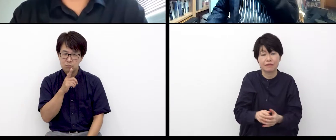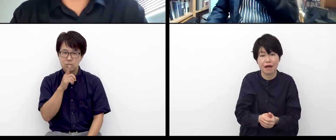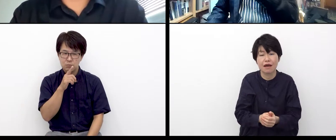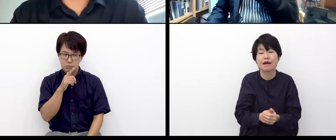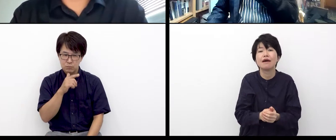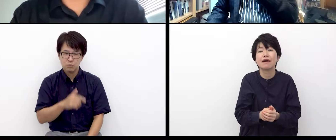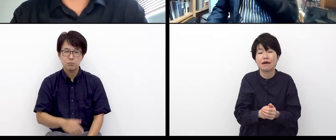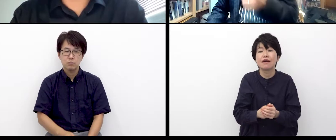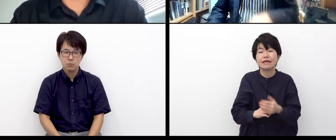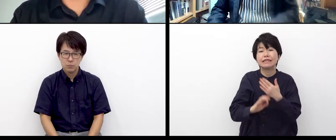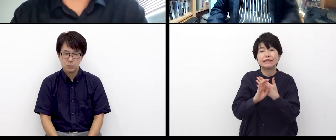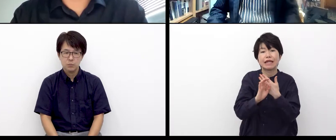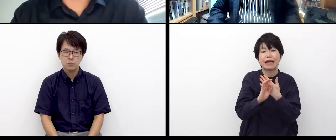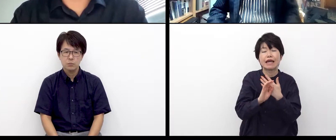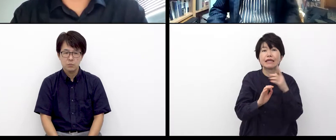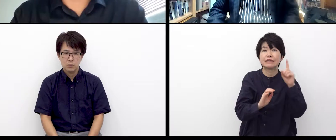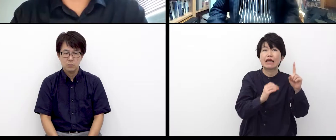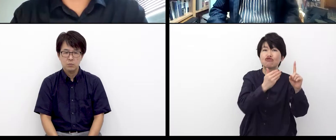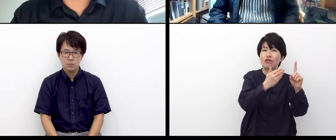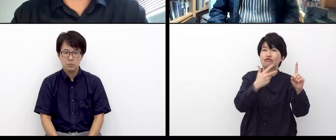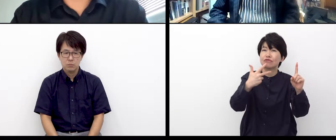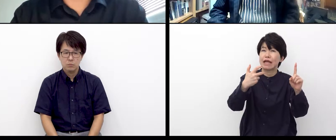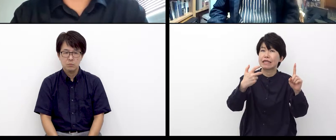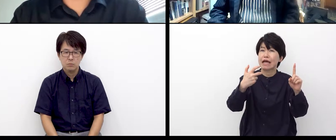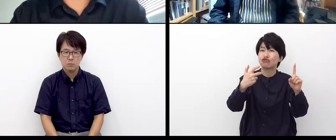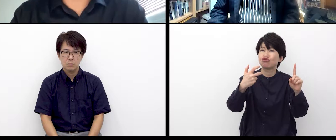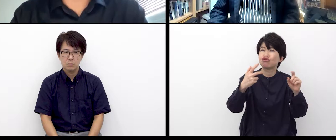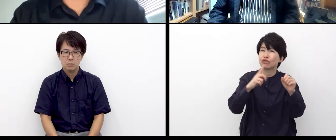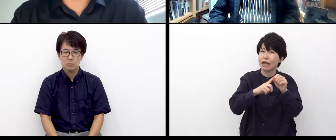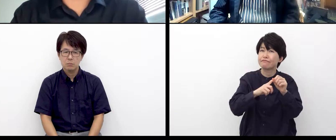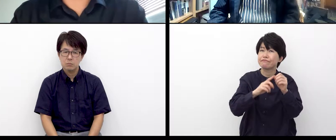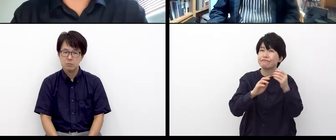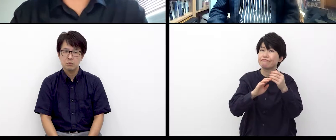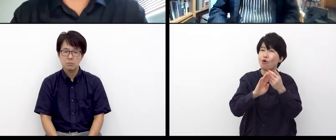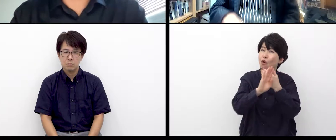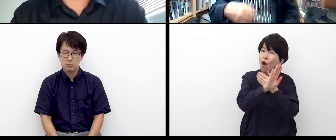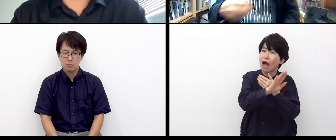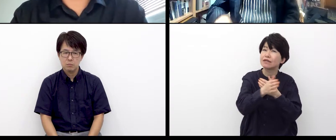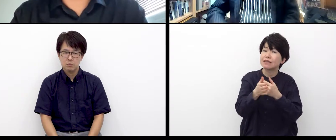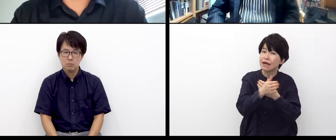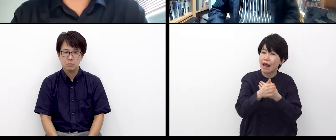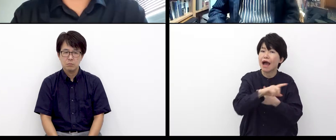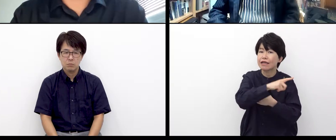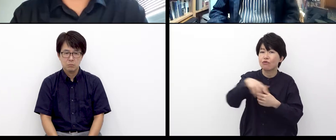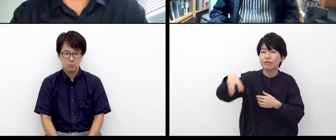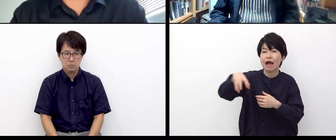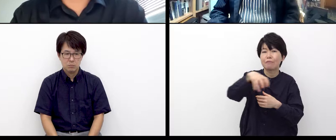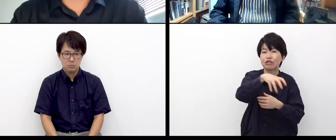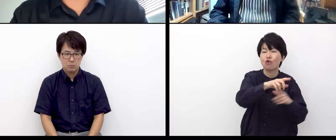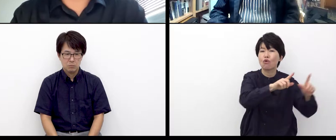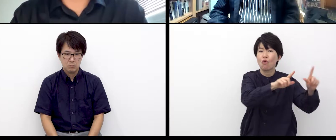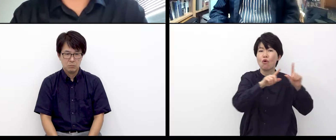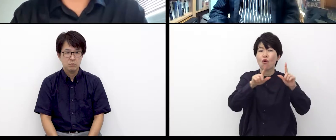since 1970s in many industries.